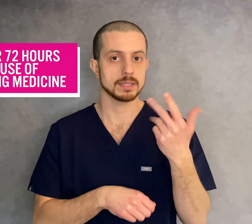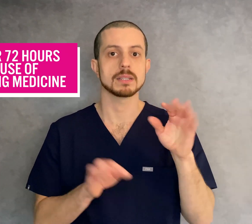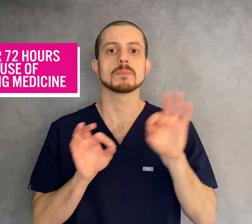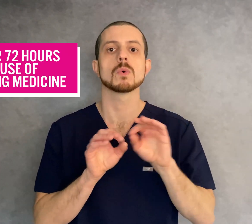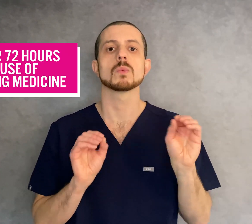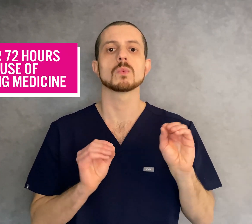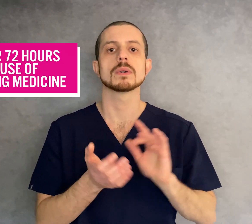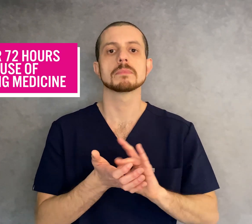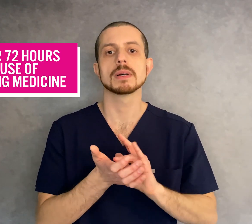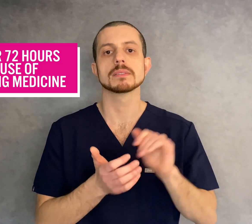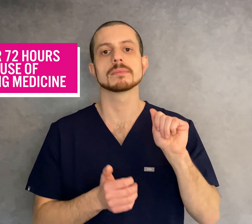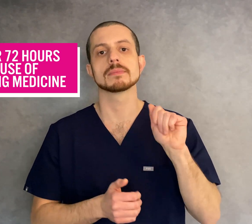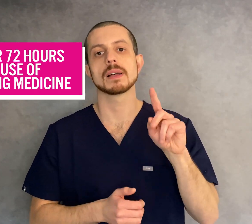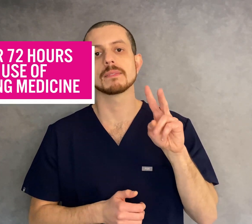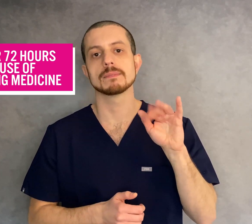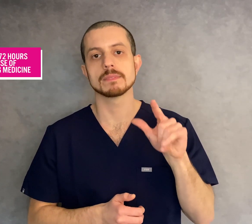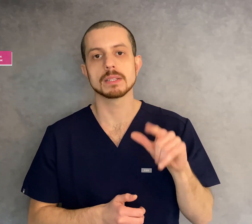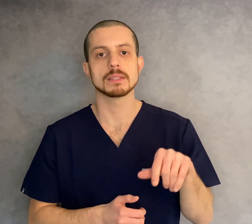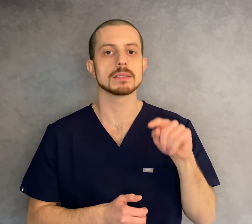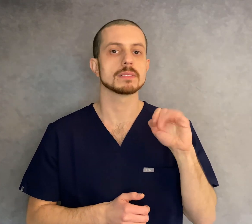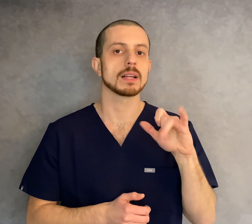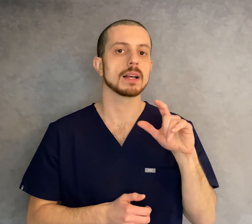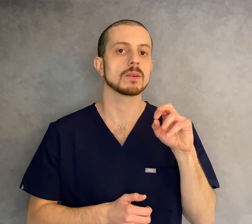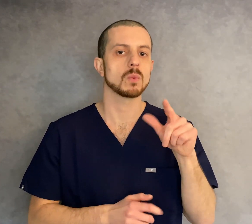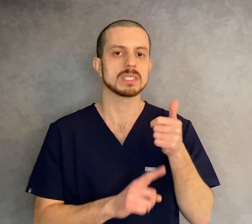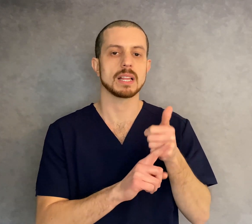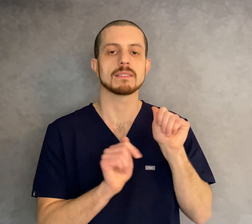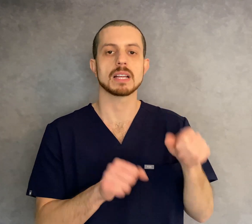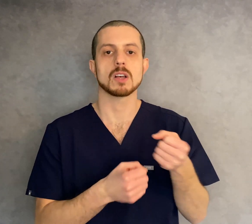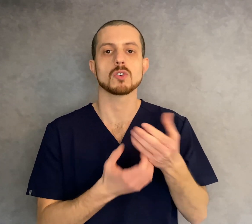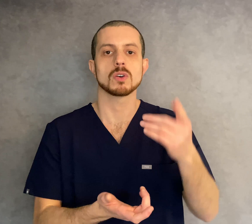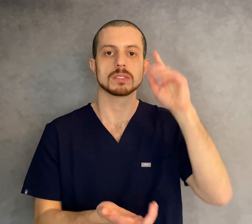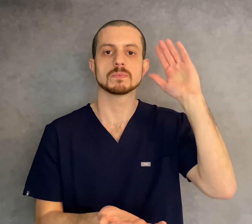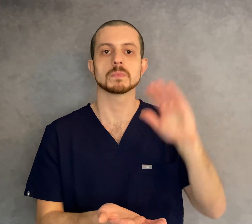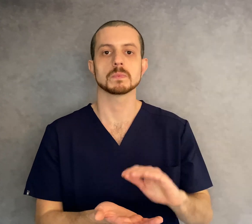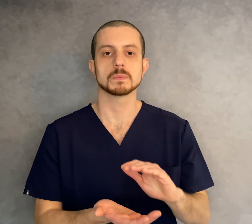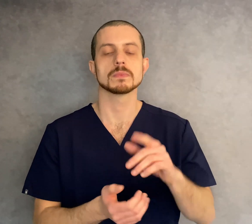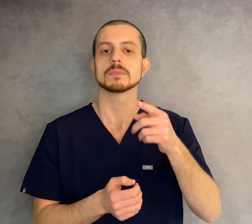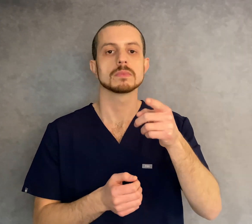of medicine that reduces fevers (e.g., Advil, Tylenol).